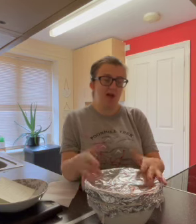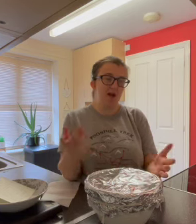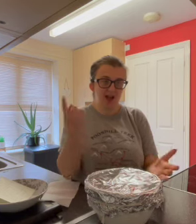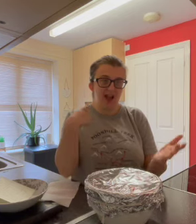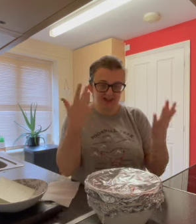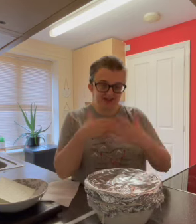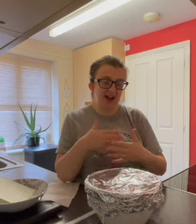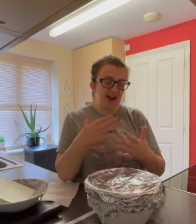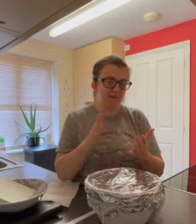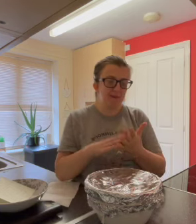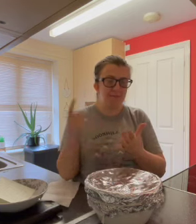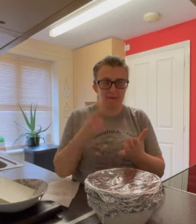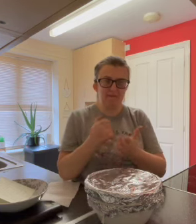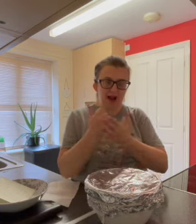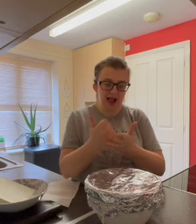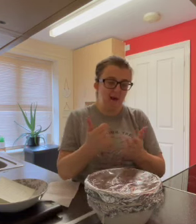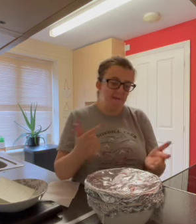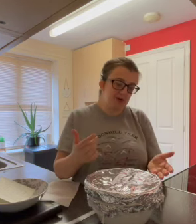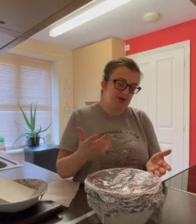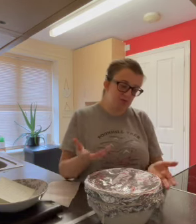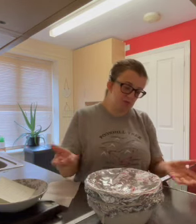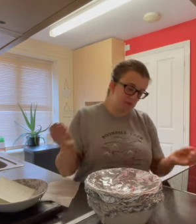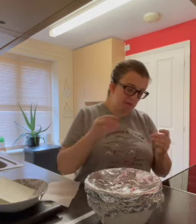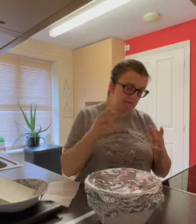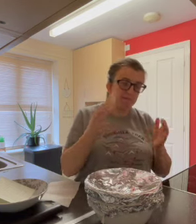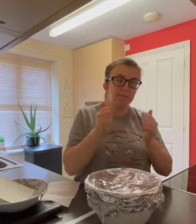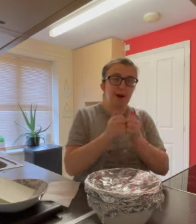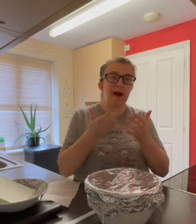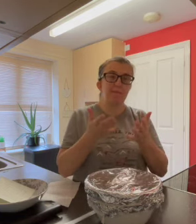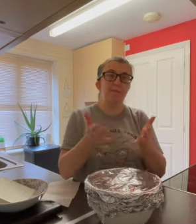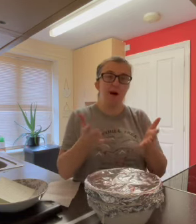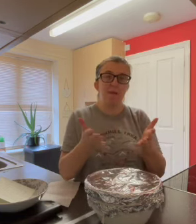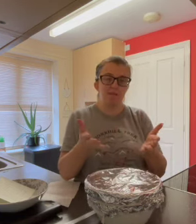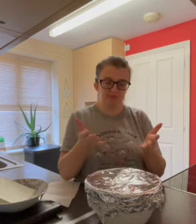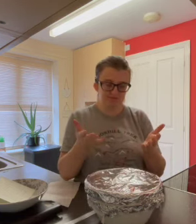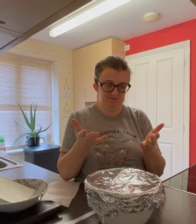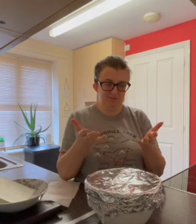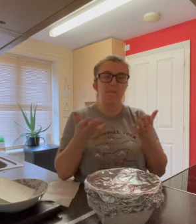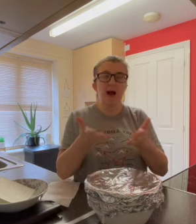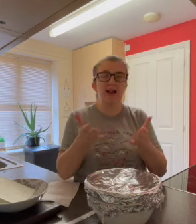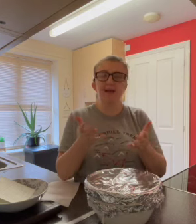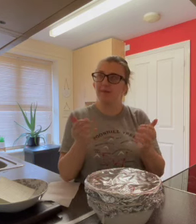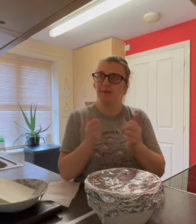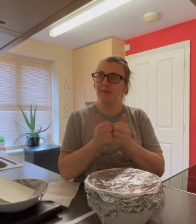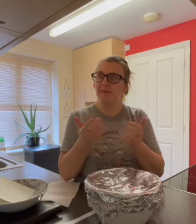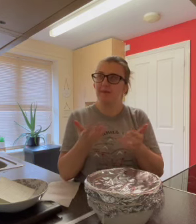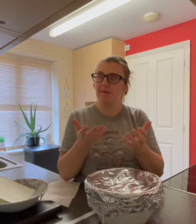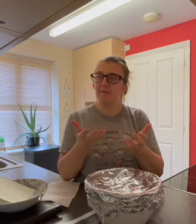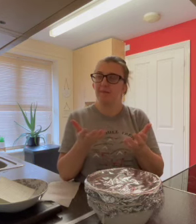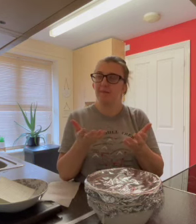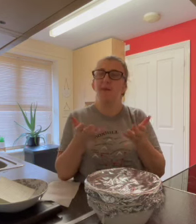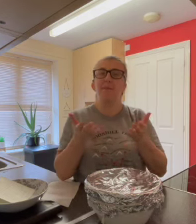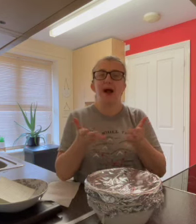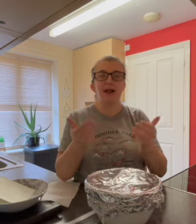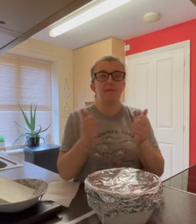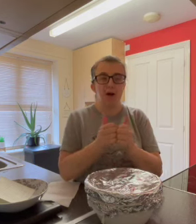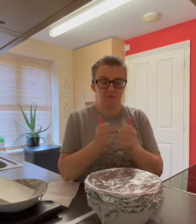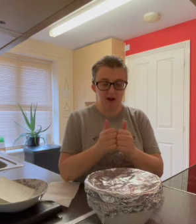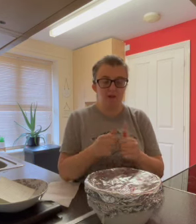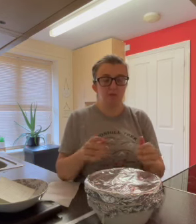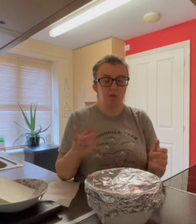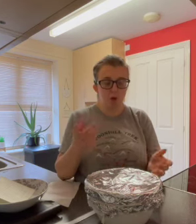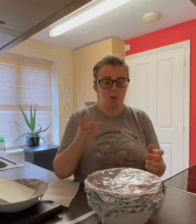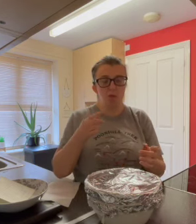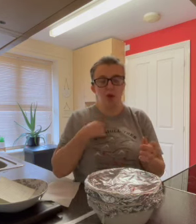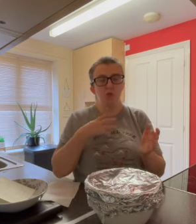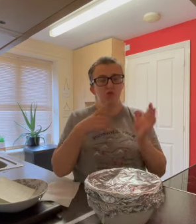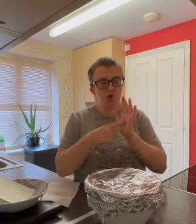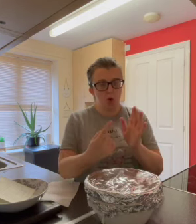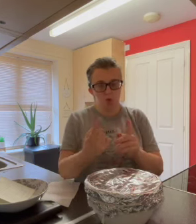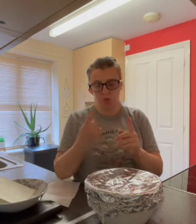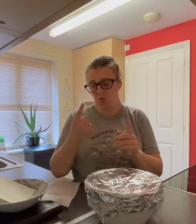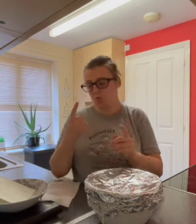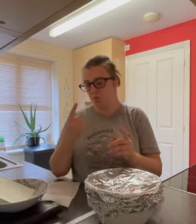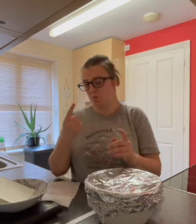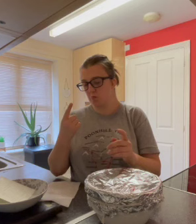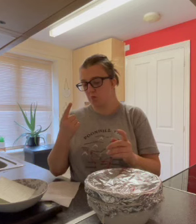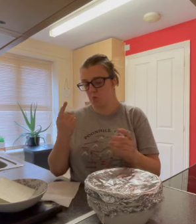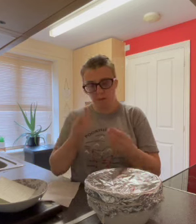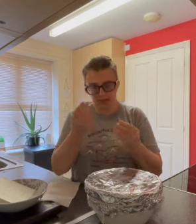my mum came over last night to give me a hand with baking paper. so going to show you something...